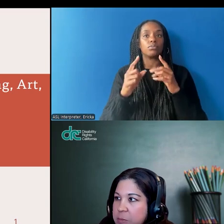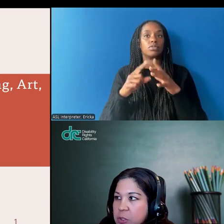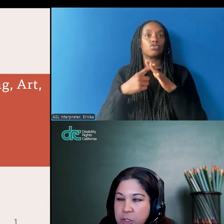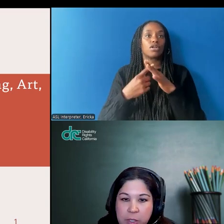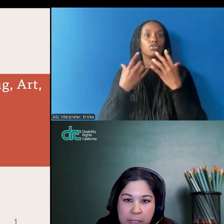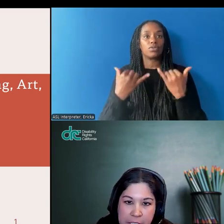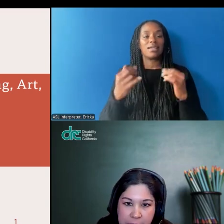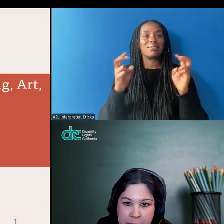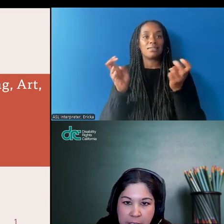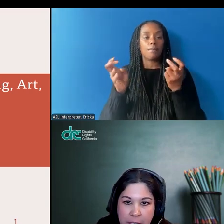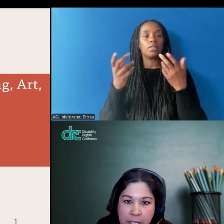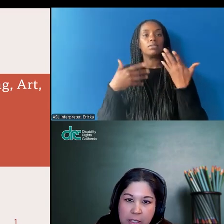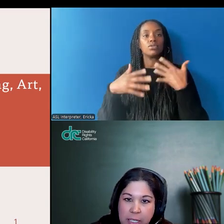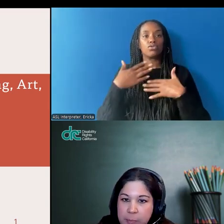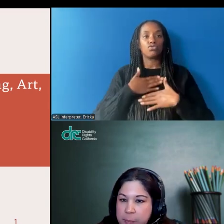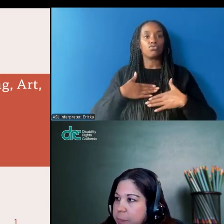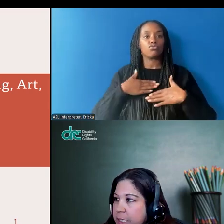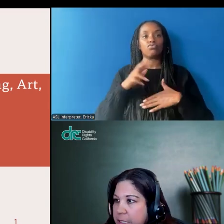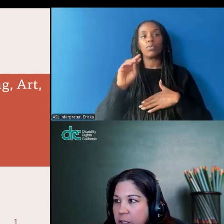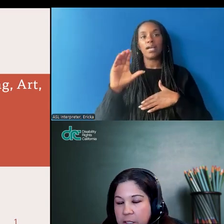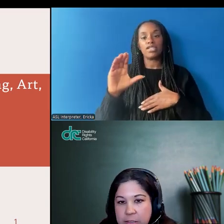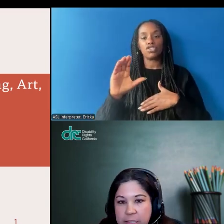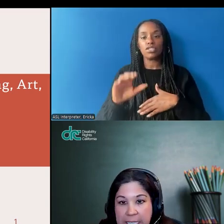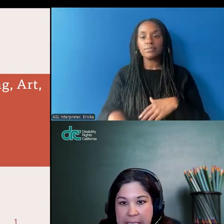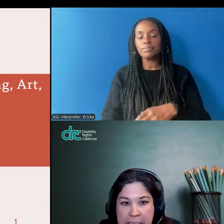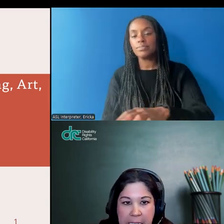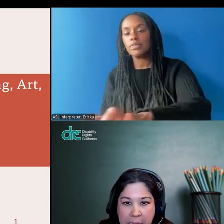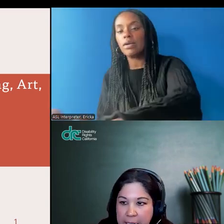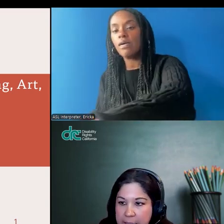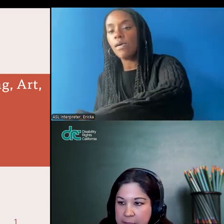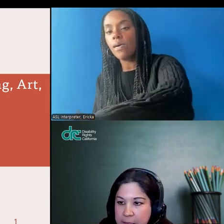Social Recreation Camping Art, Dance and